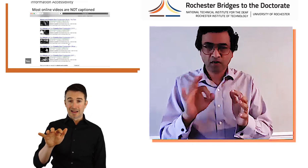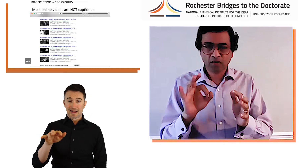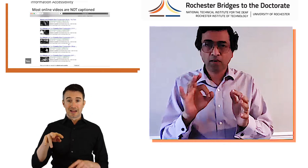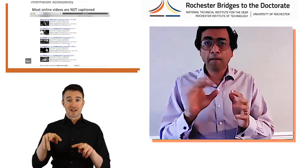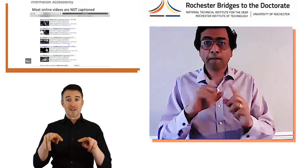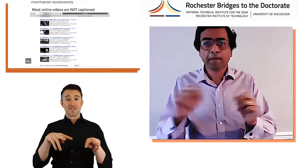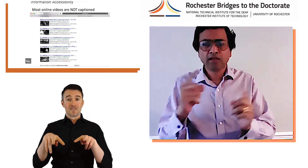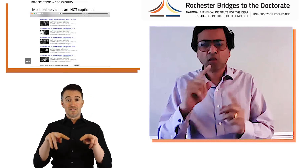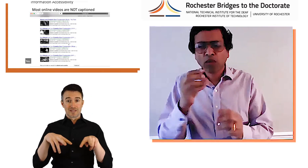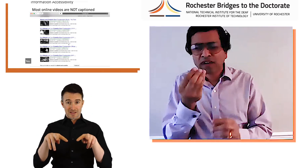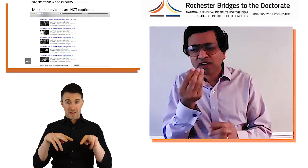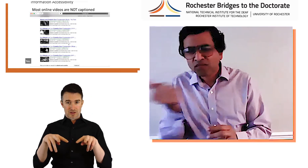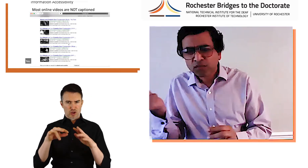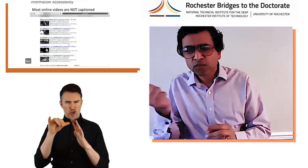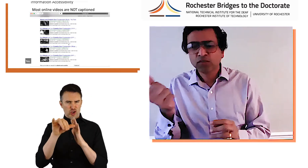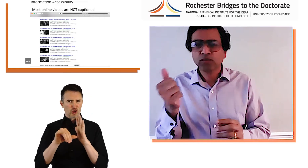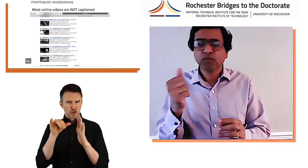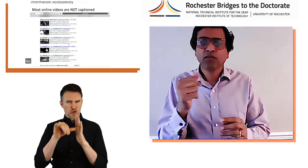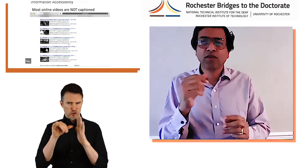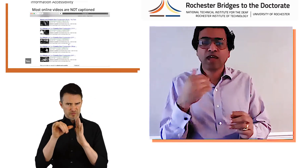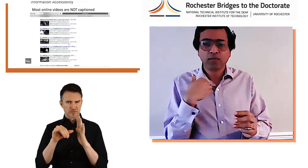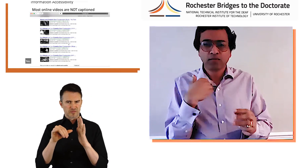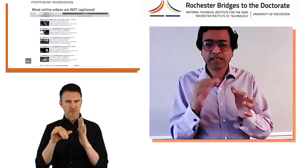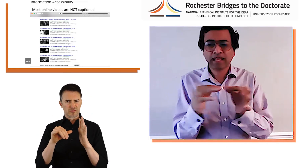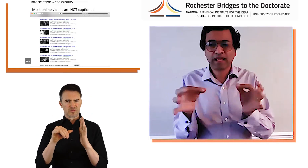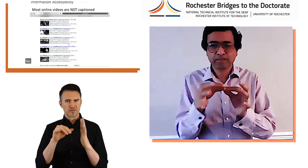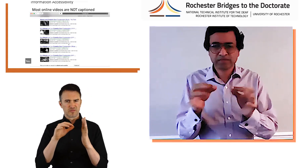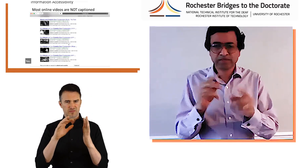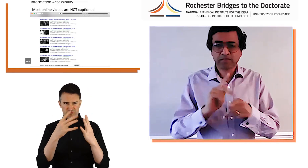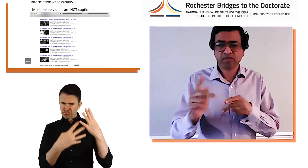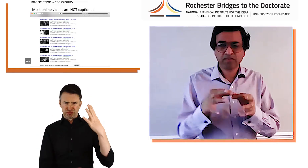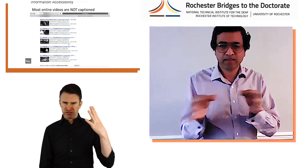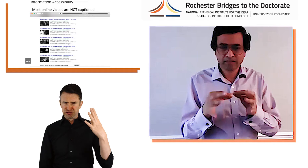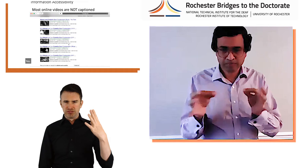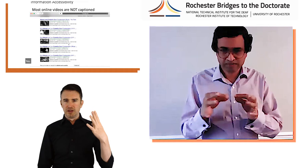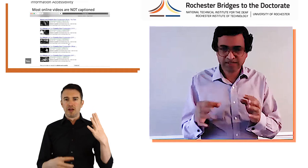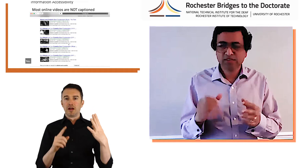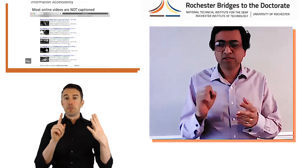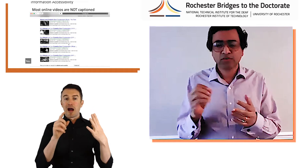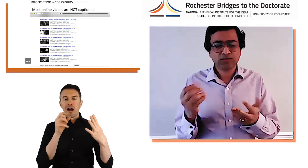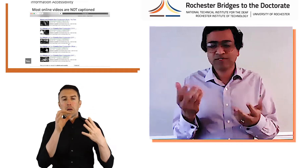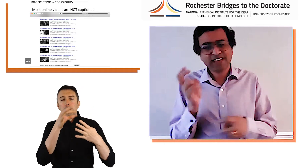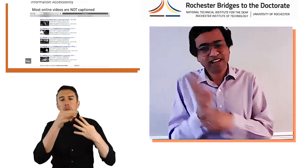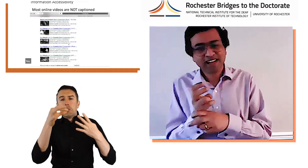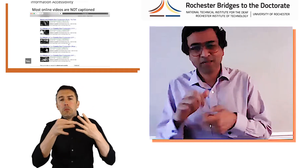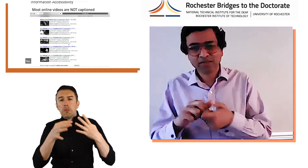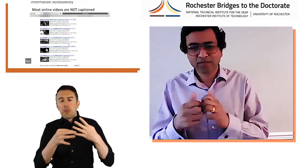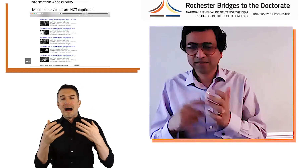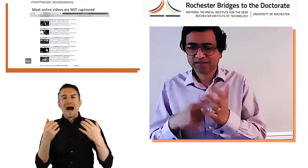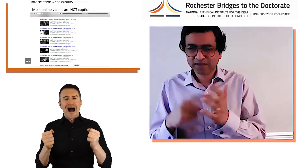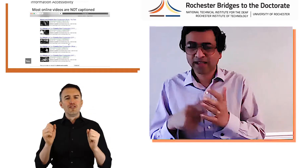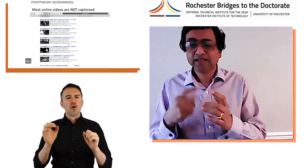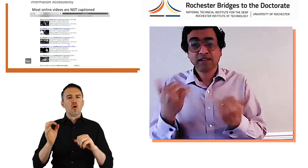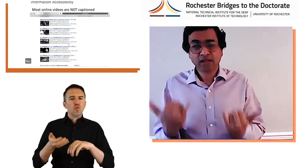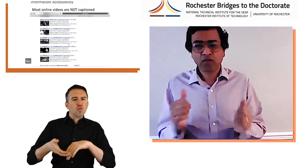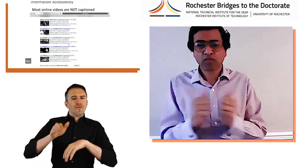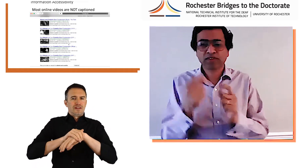and only a very small number of them have captions. So, it's a difficult problem. So, now with automatic captioning,